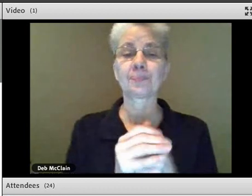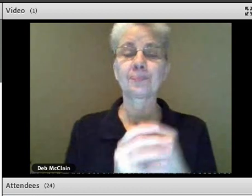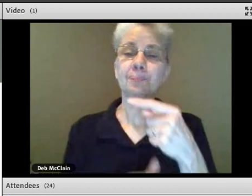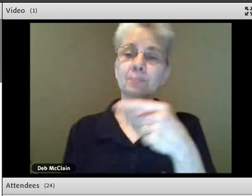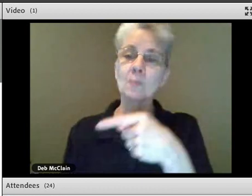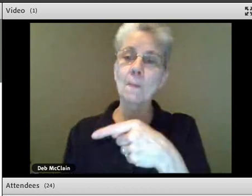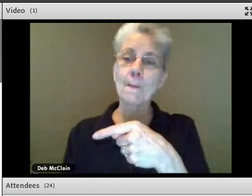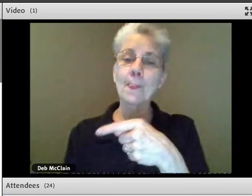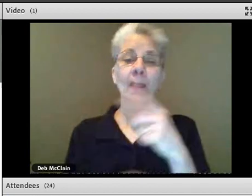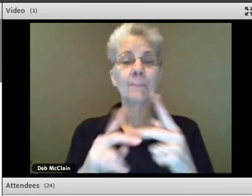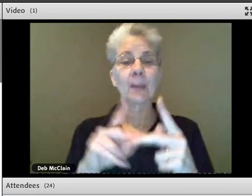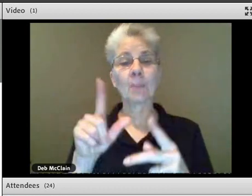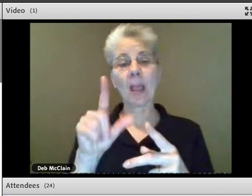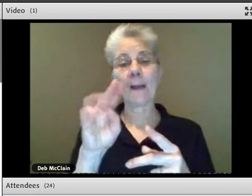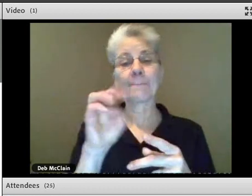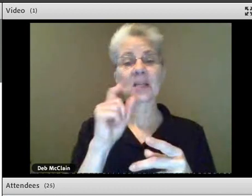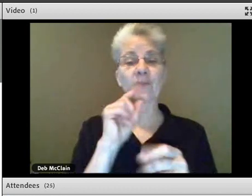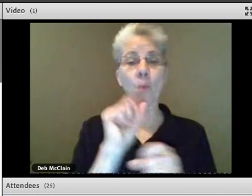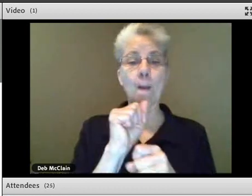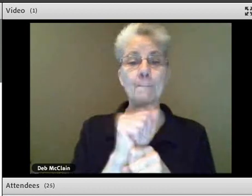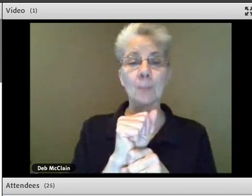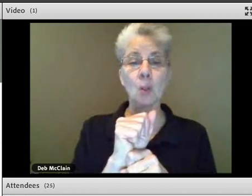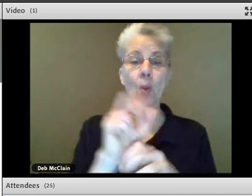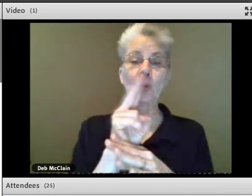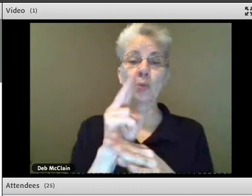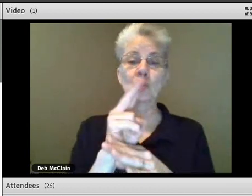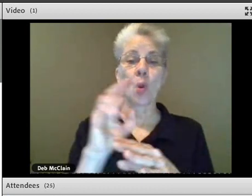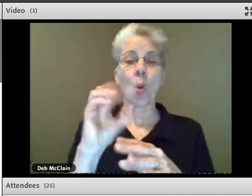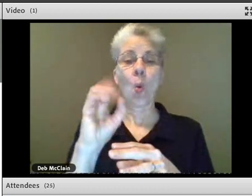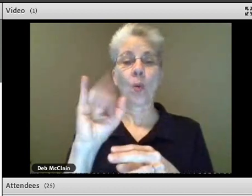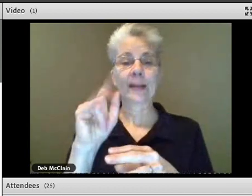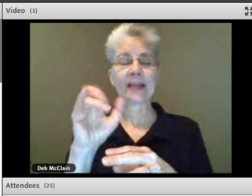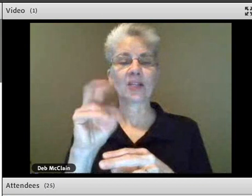People use LMS systems for employee-user orientation, or also called onboarding,